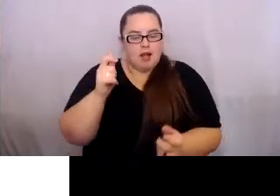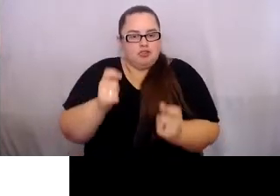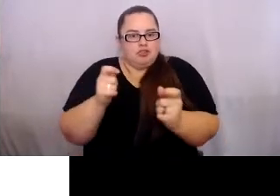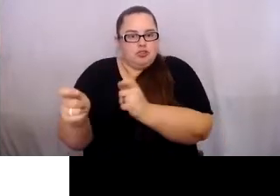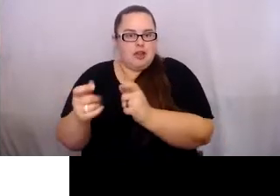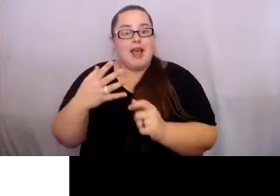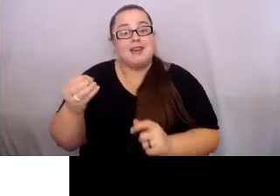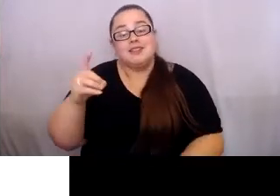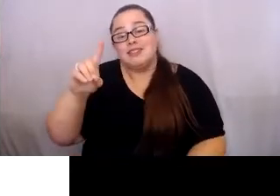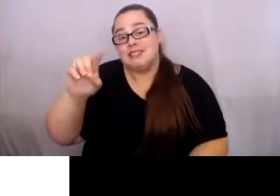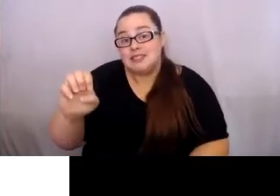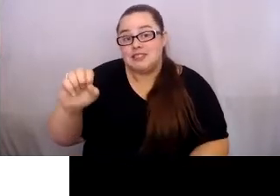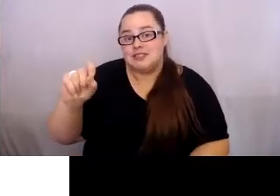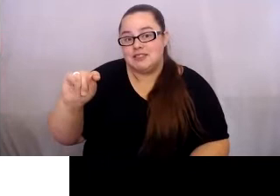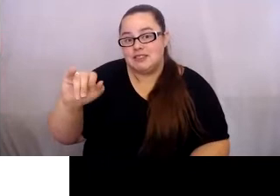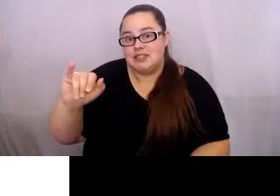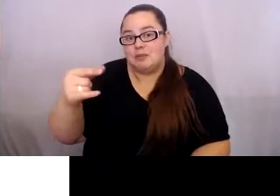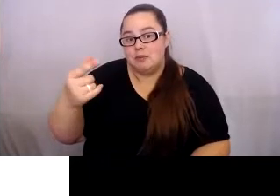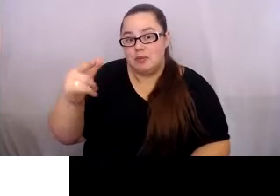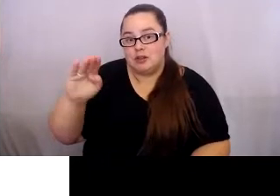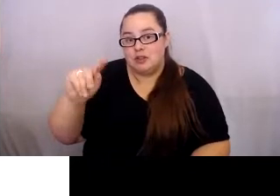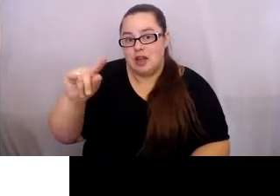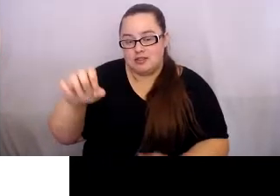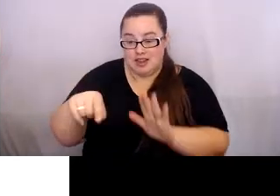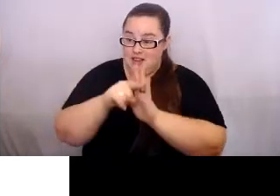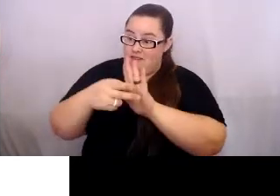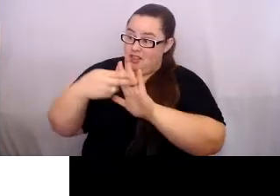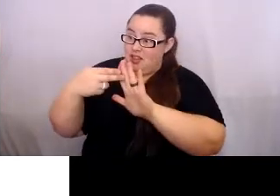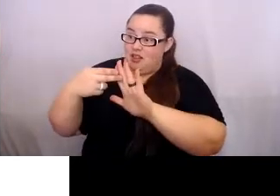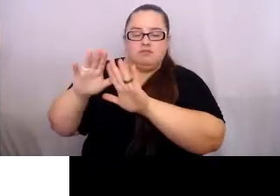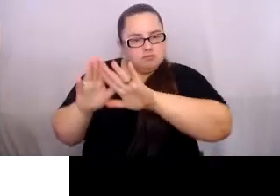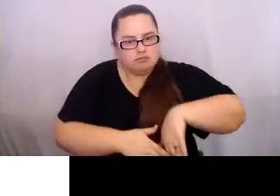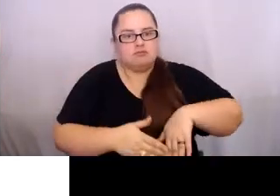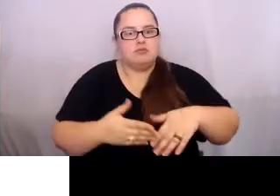It was made explicit. This is what we're dealing with. It's not easy, but we're going to go forward the best we can.